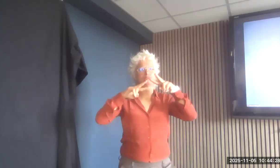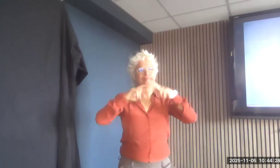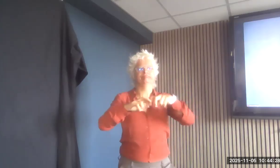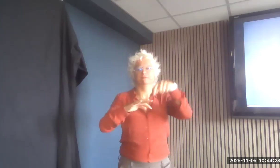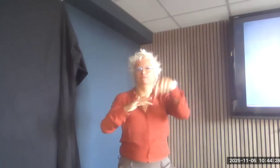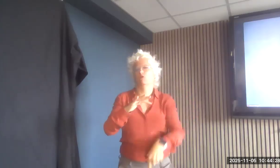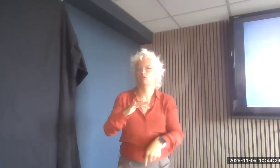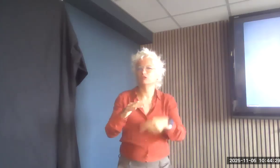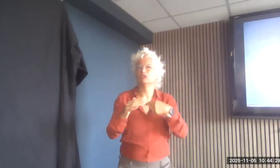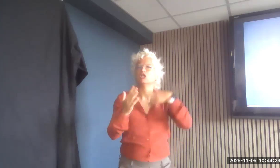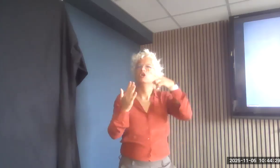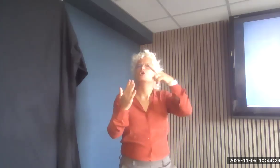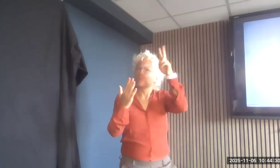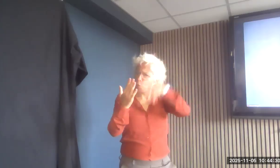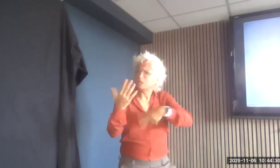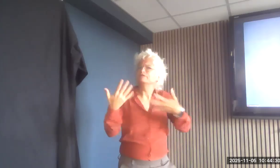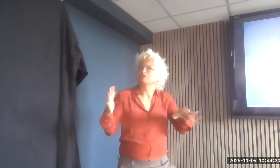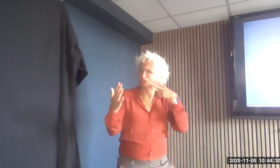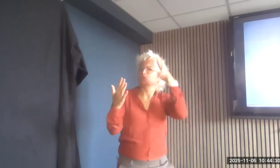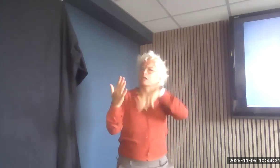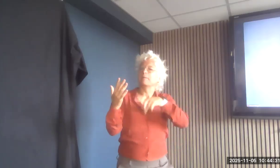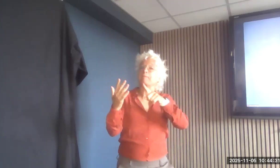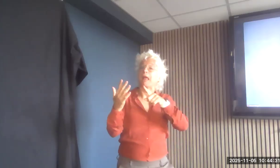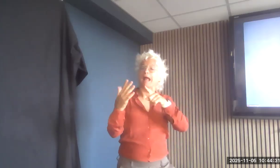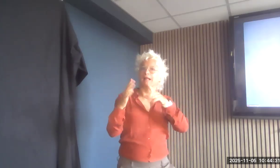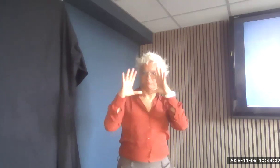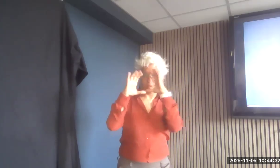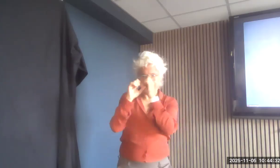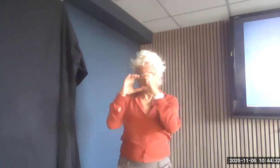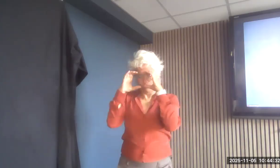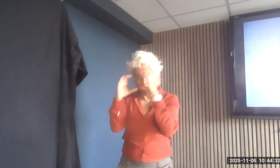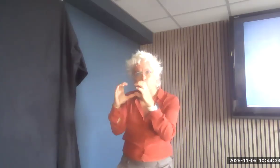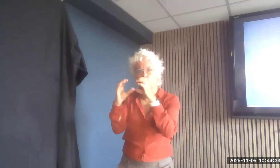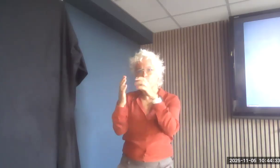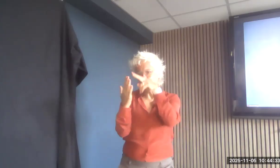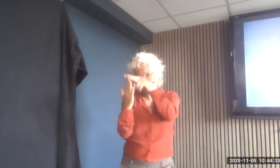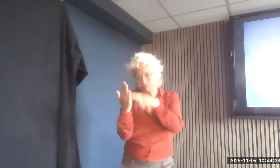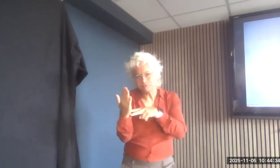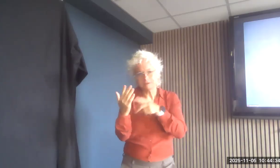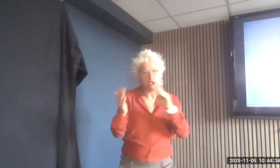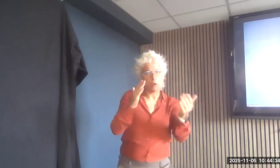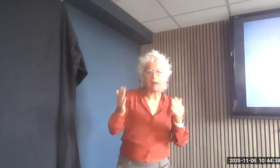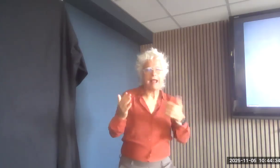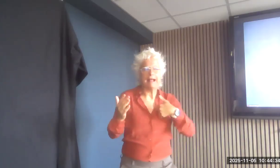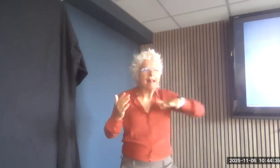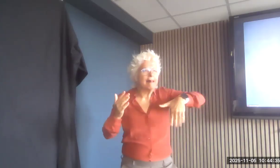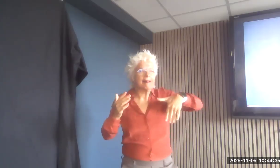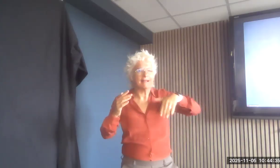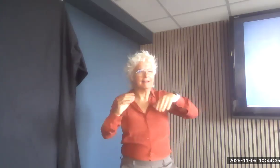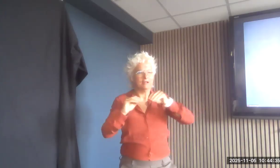And, again, I think I need, , to interrogate some of these ideas more. I've read a little around this, but I haven't really focused on this in terms of the data.